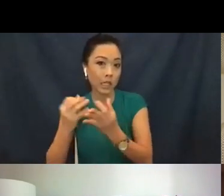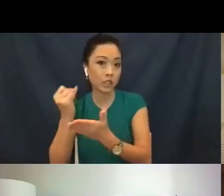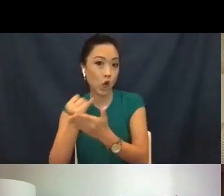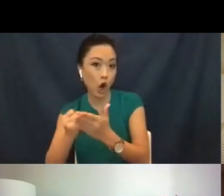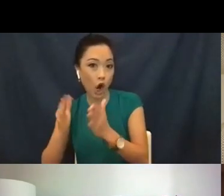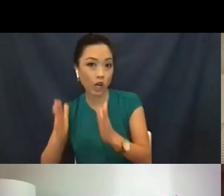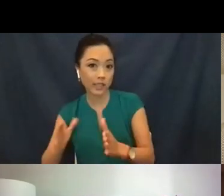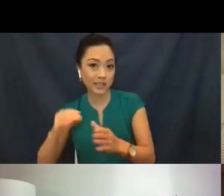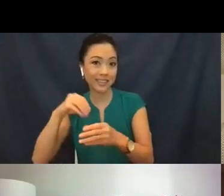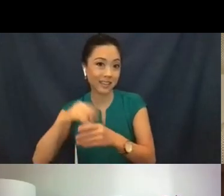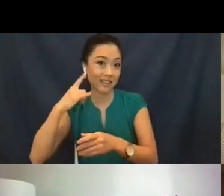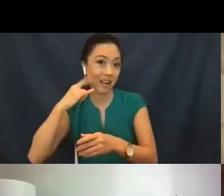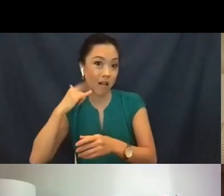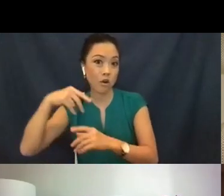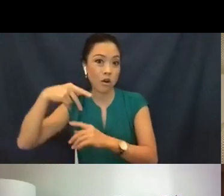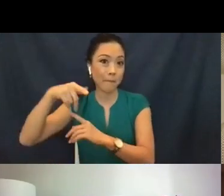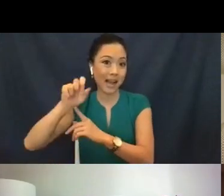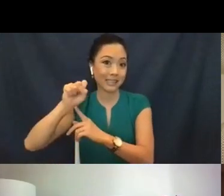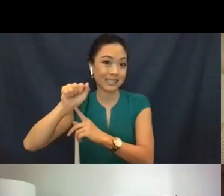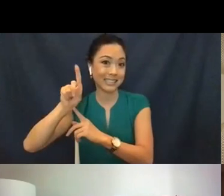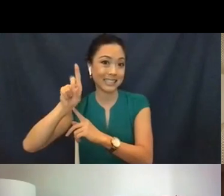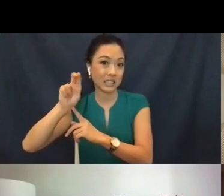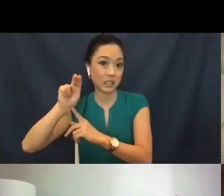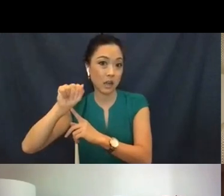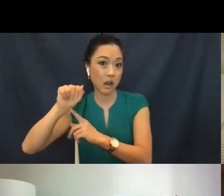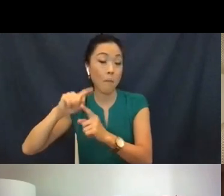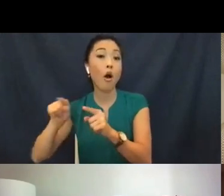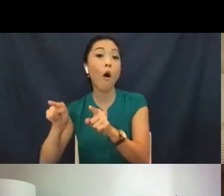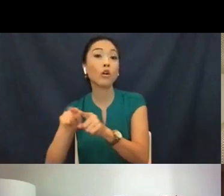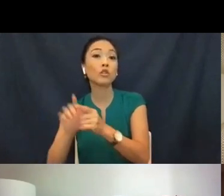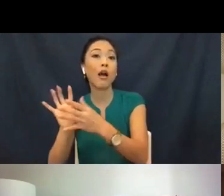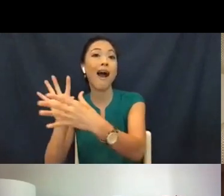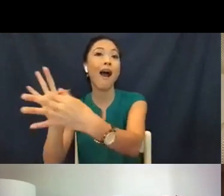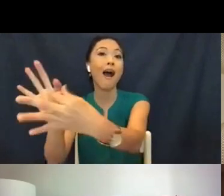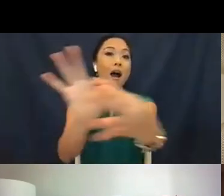the larger network around the country to create art and power, which